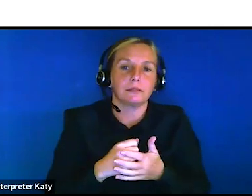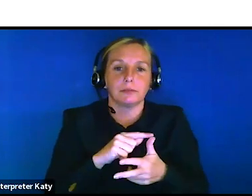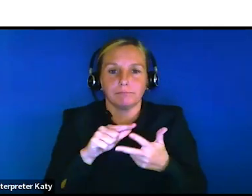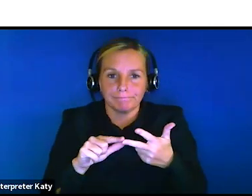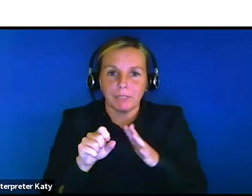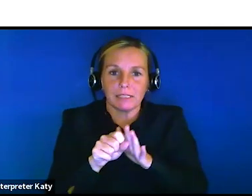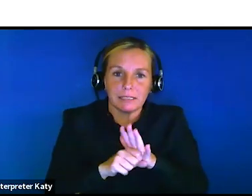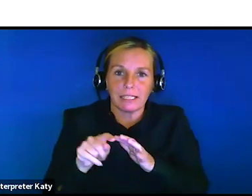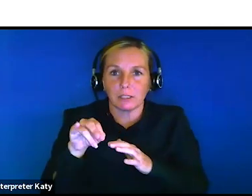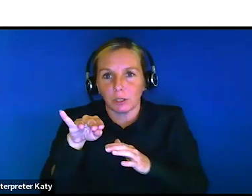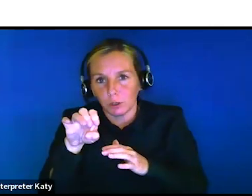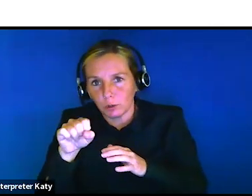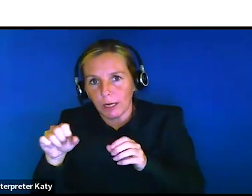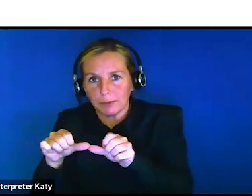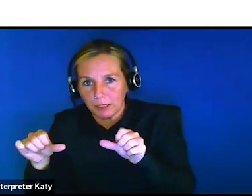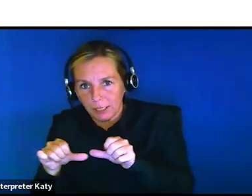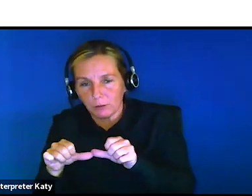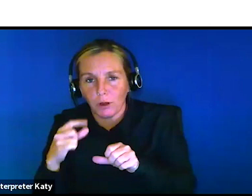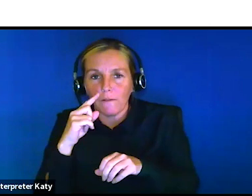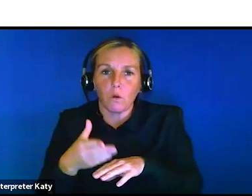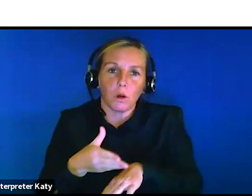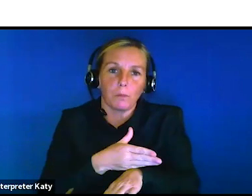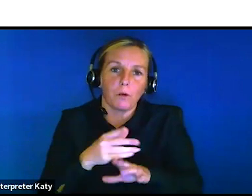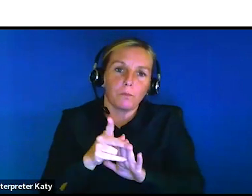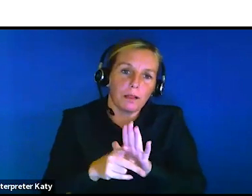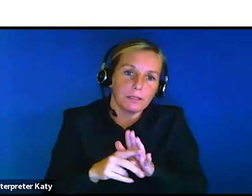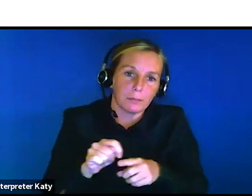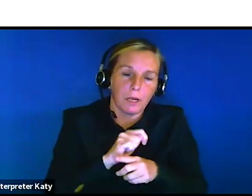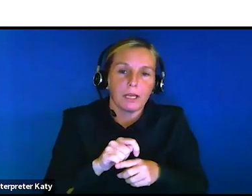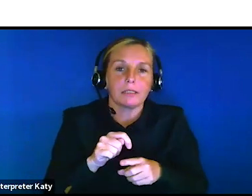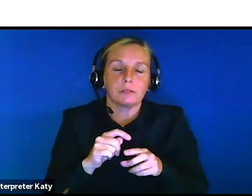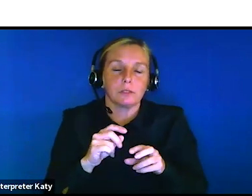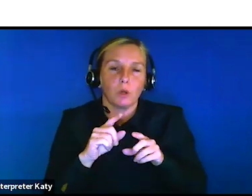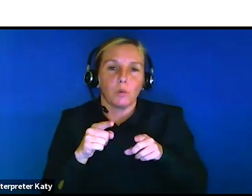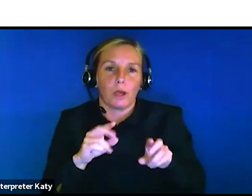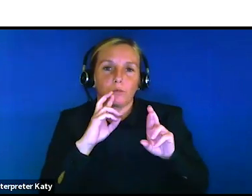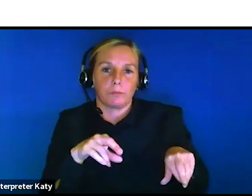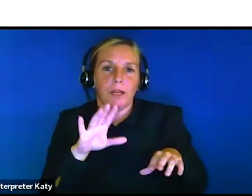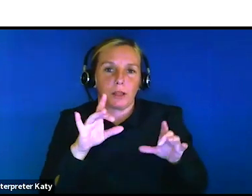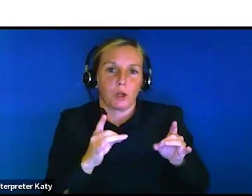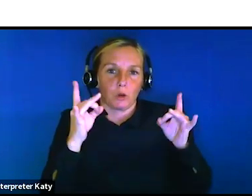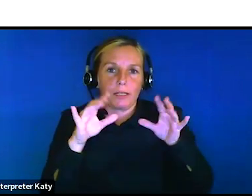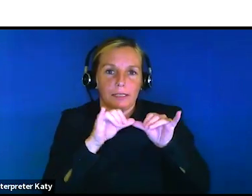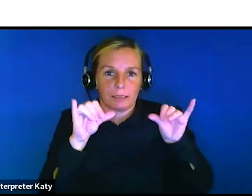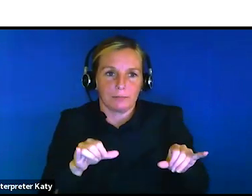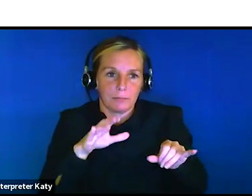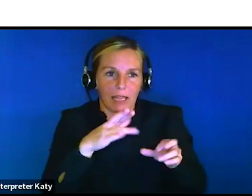develop and improve policies and practices in the design of their crisis systems across their regions.